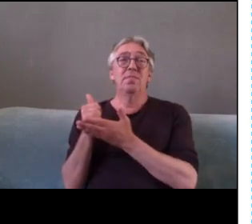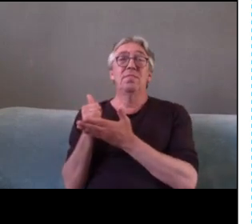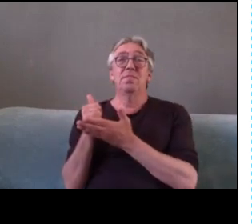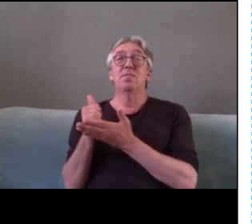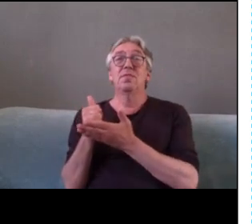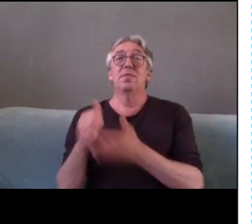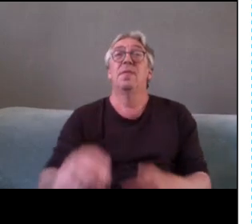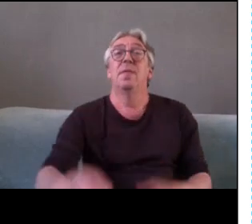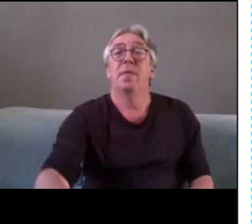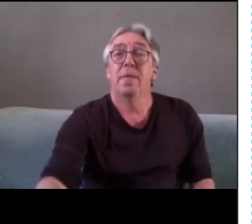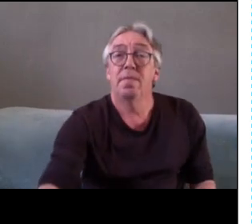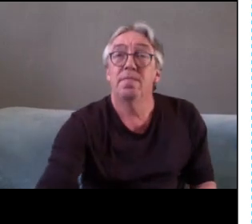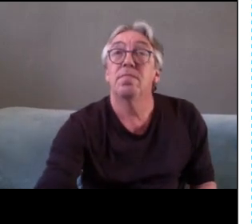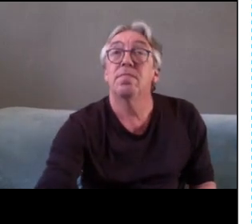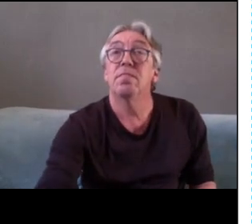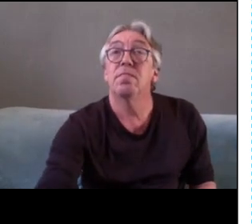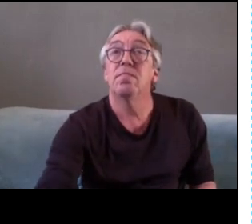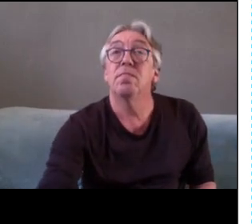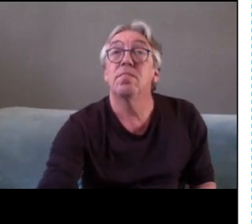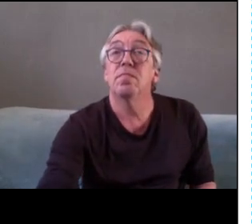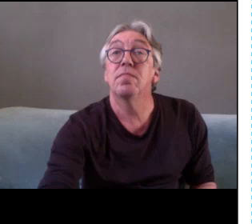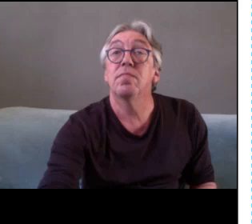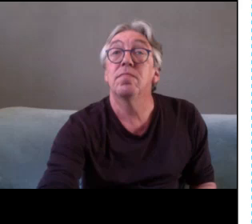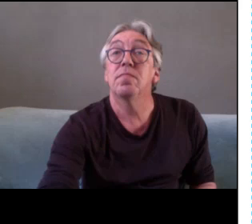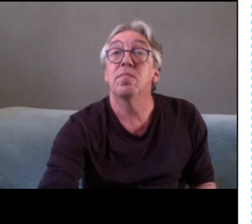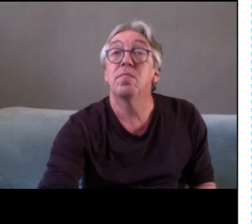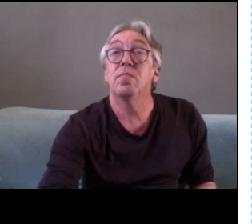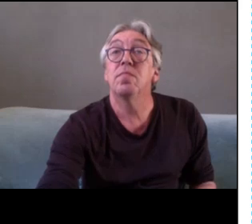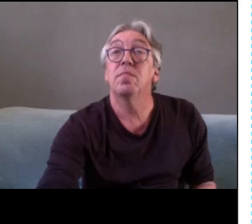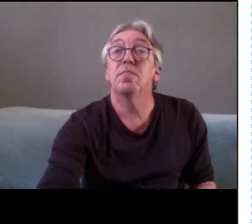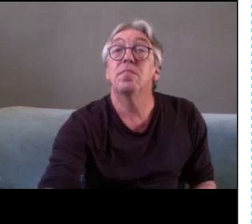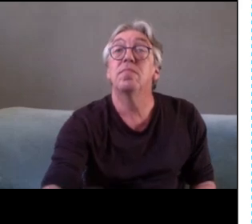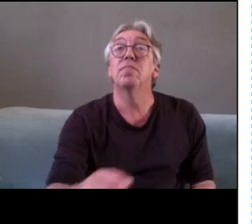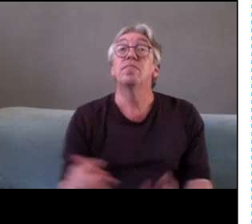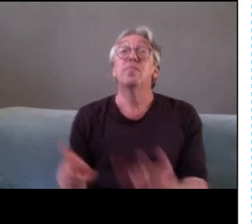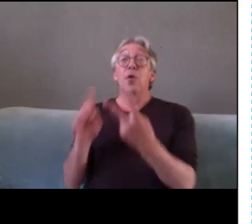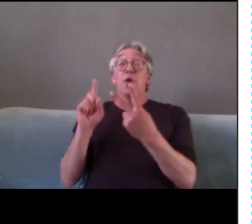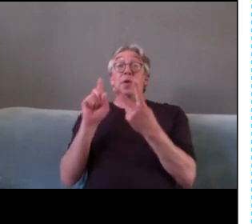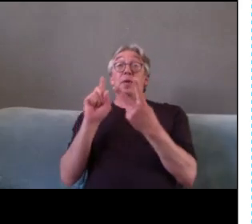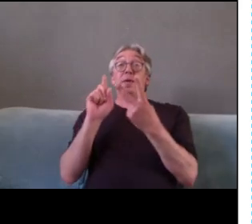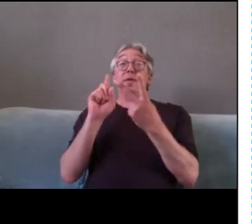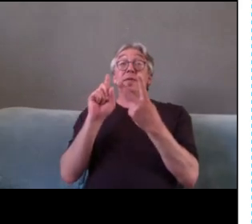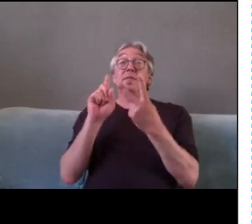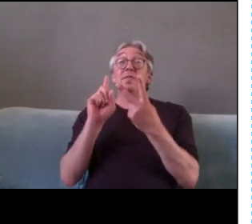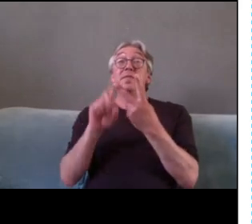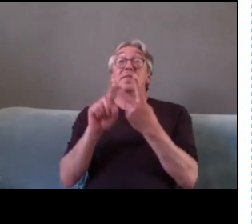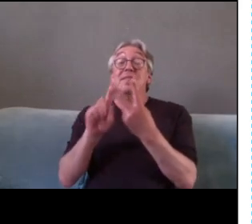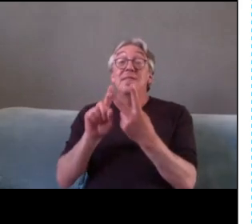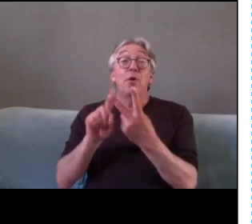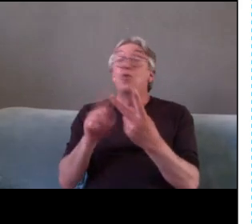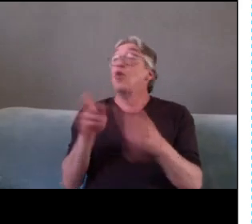who they can contact, for example, and we want these numbers also to comply with the same accessibility requirements.